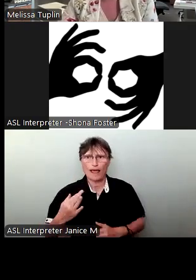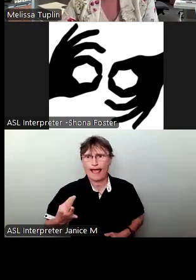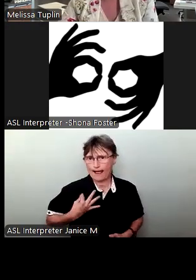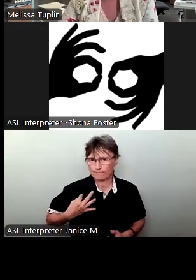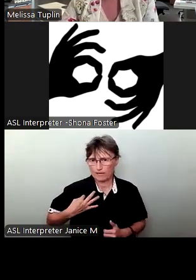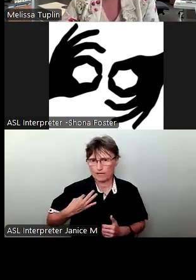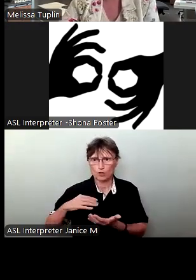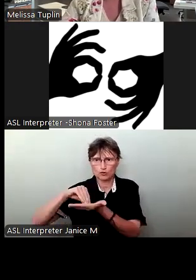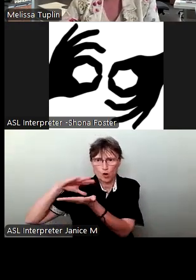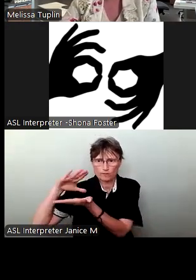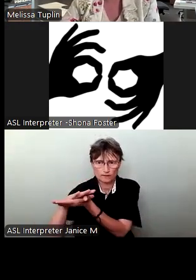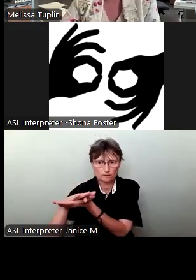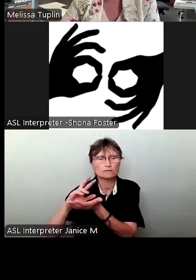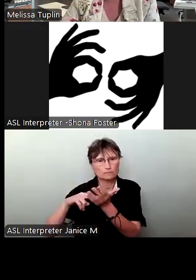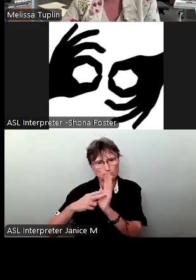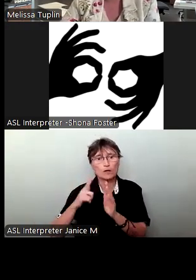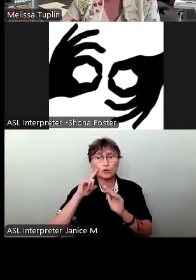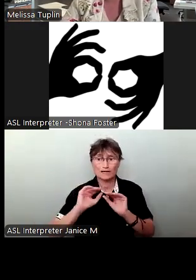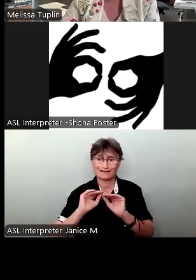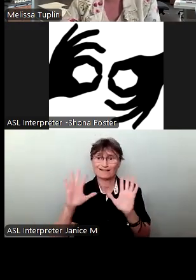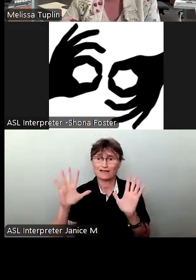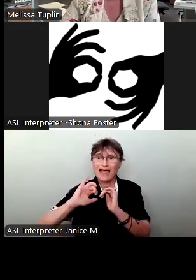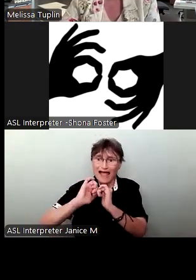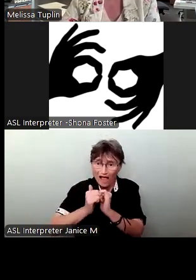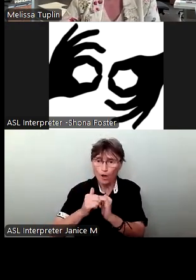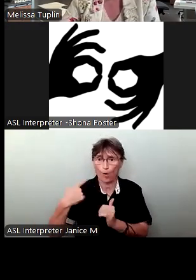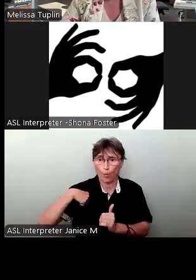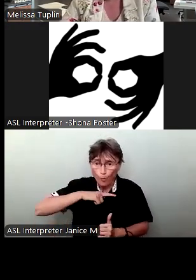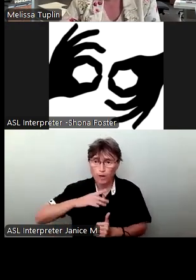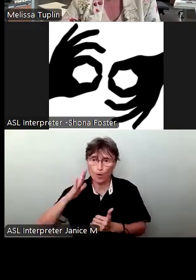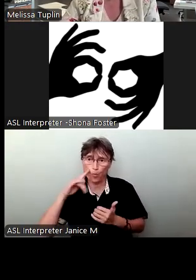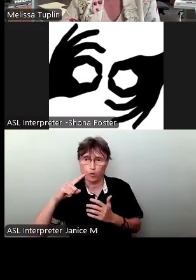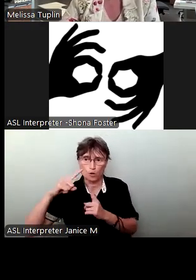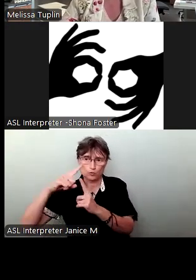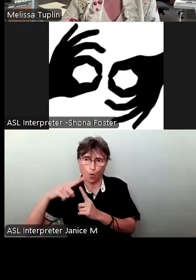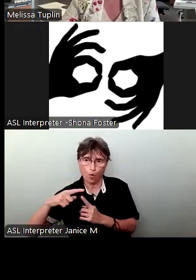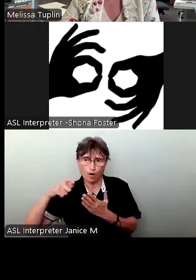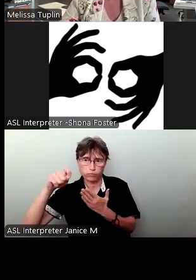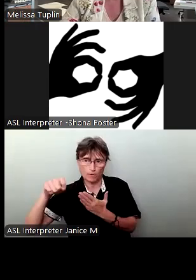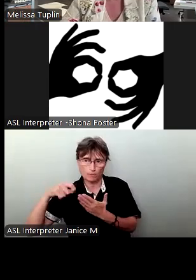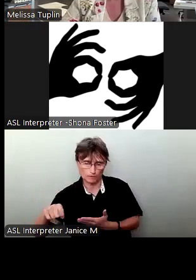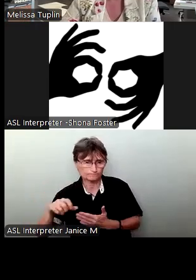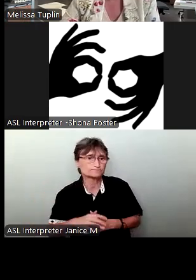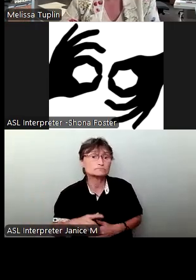about where you will put the information to be scored. With that said, assessors will also be